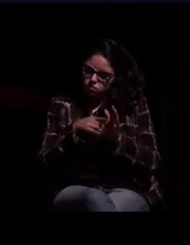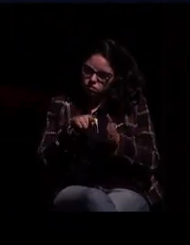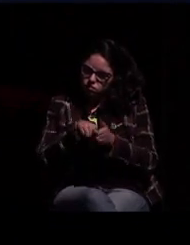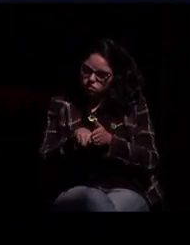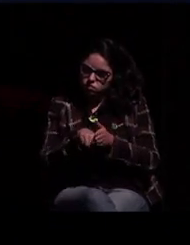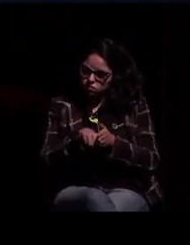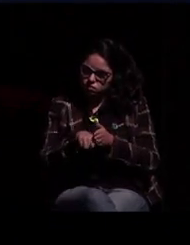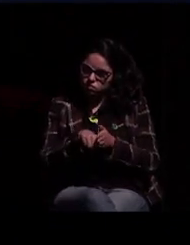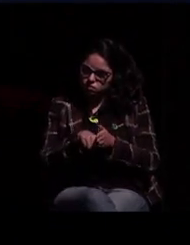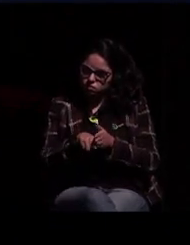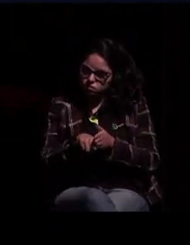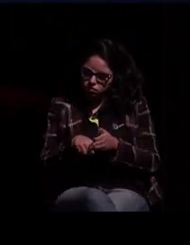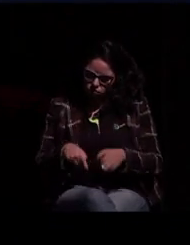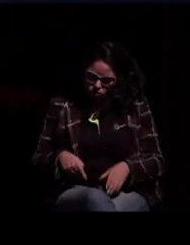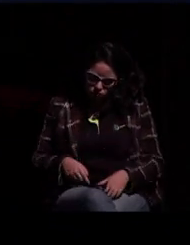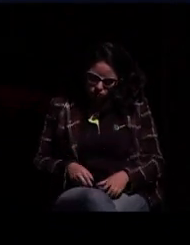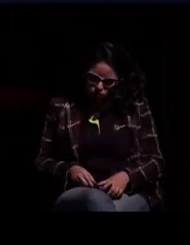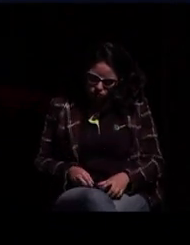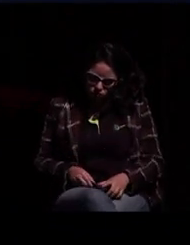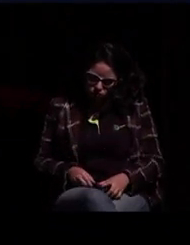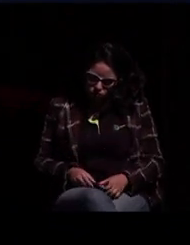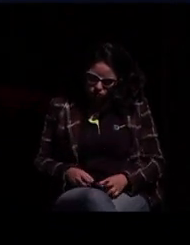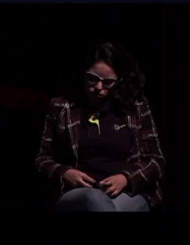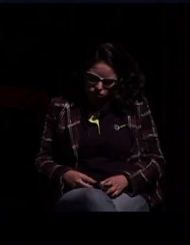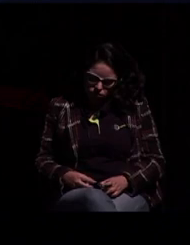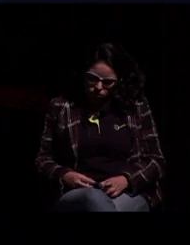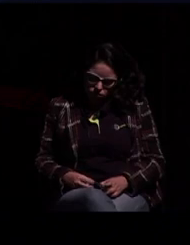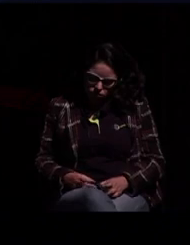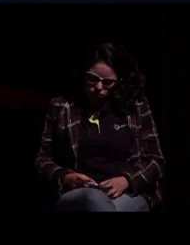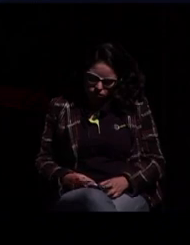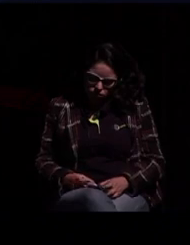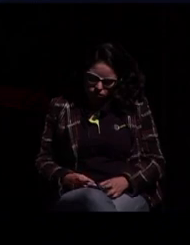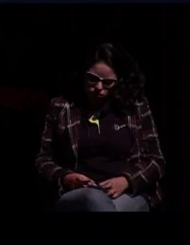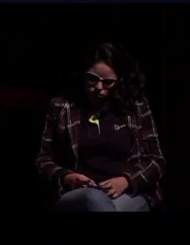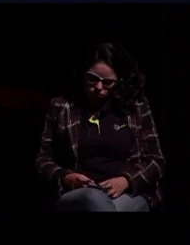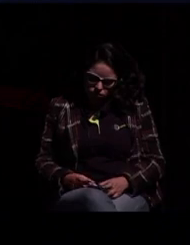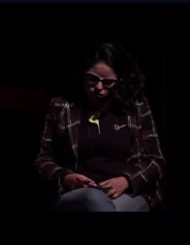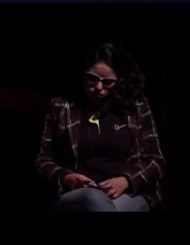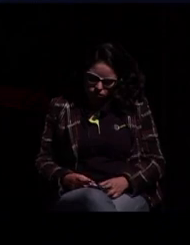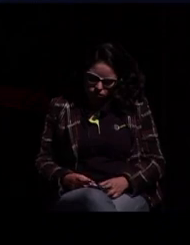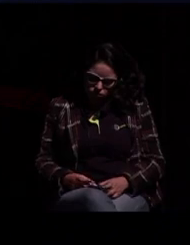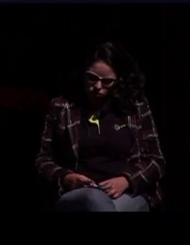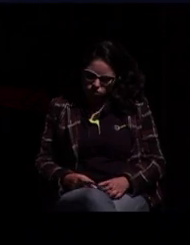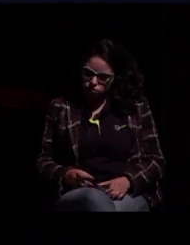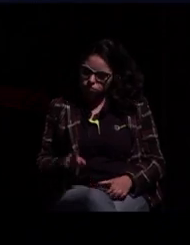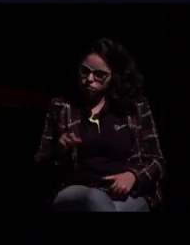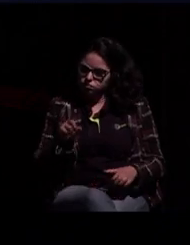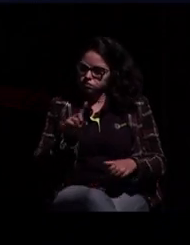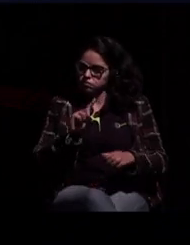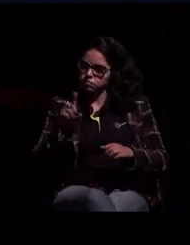social transformation. And... And not only do that to have